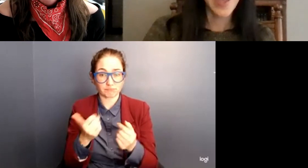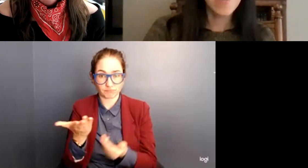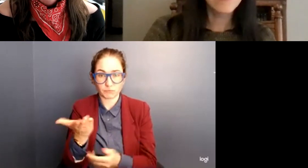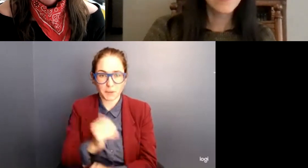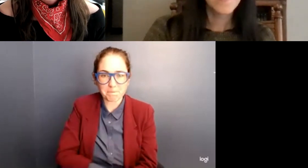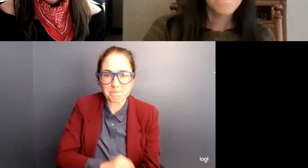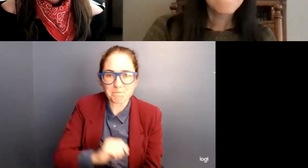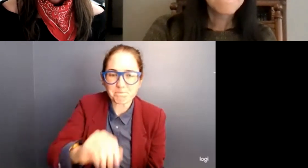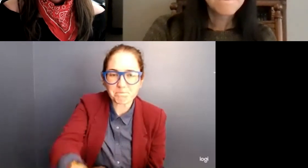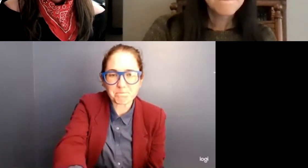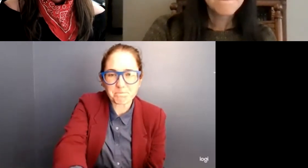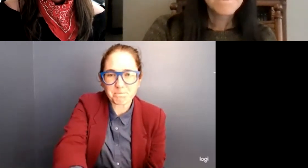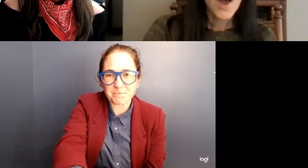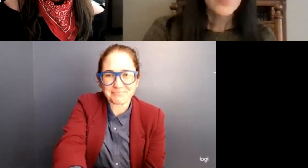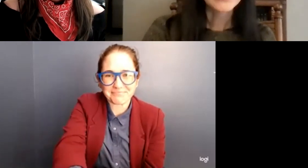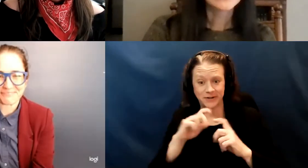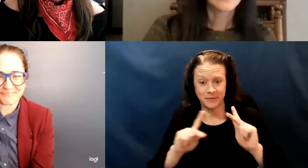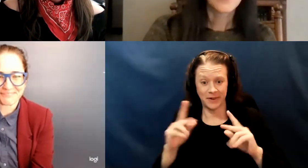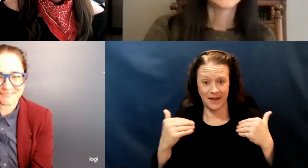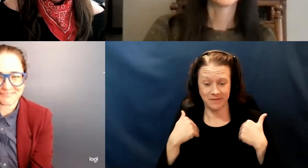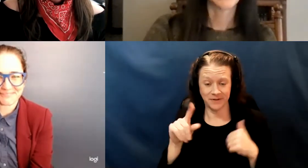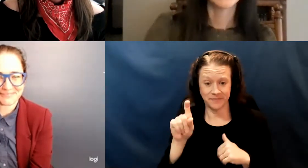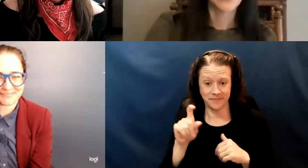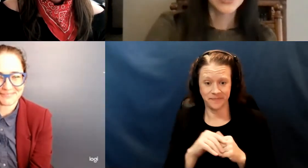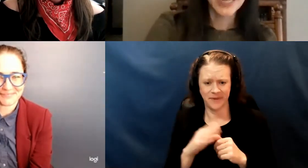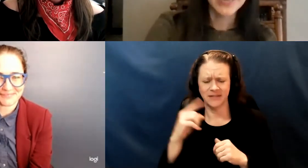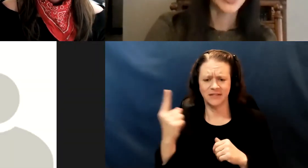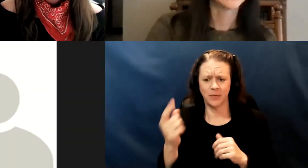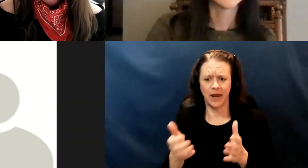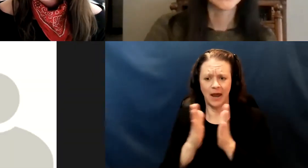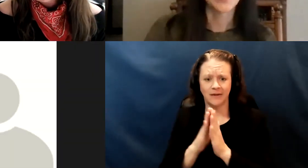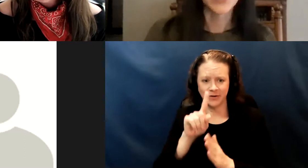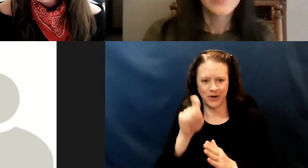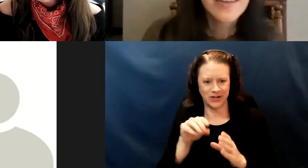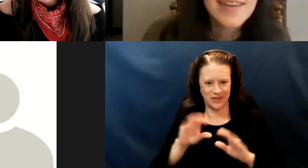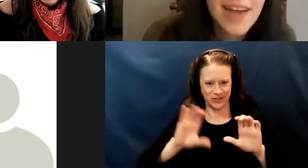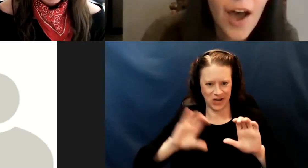have? And somebody asked a question in the chat. It's